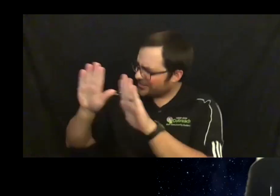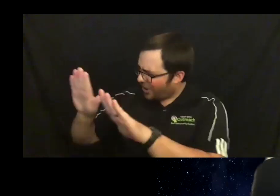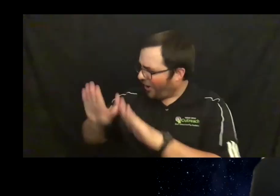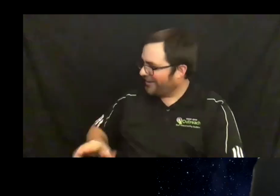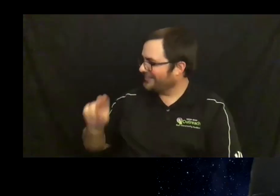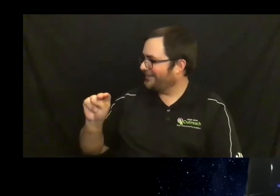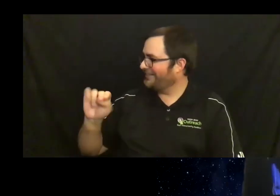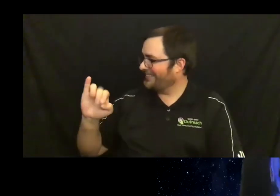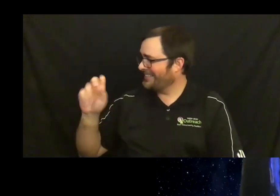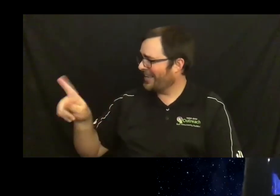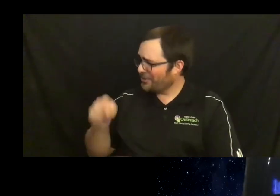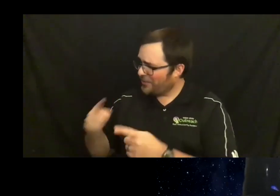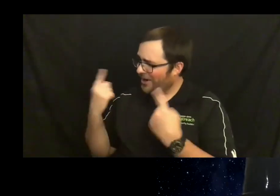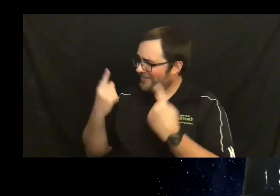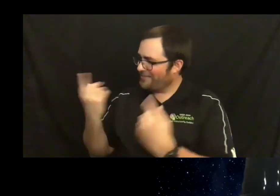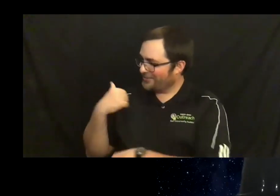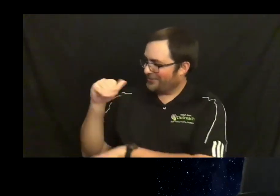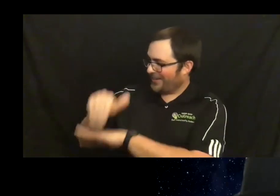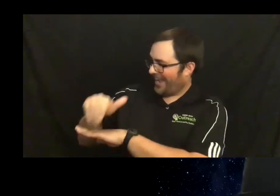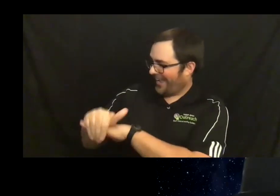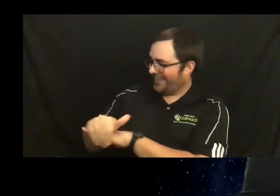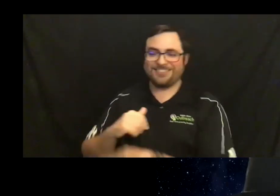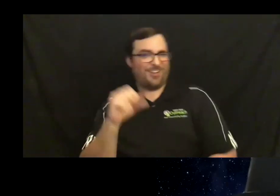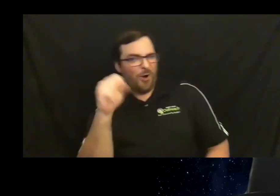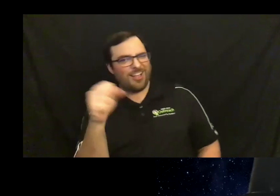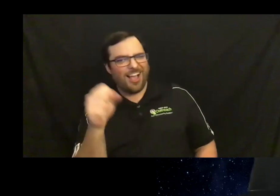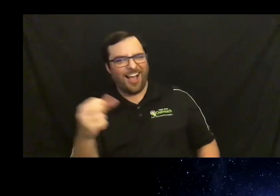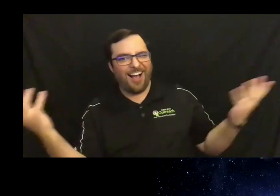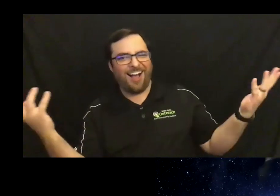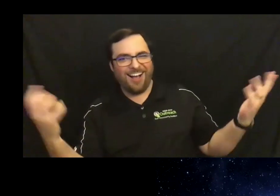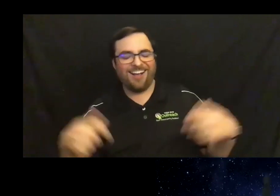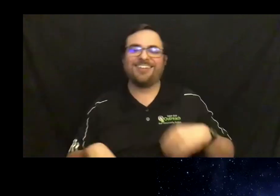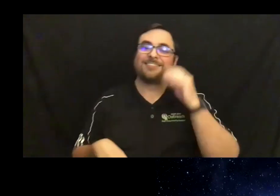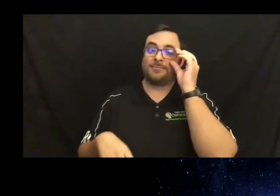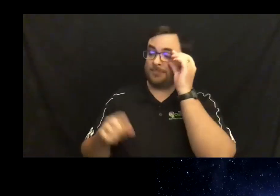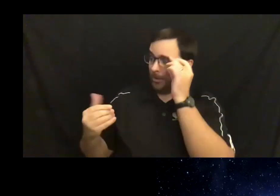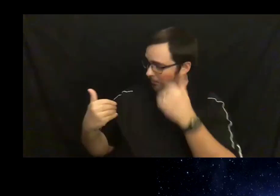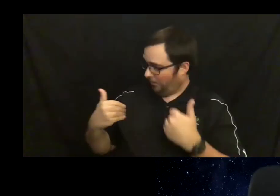are famous tonight. Nick: Well, yeah. Jen: Sid is wondering: do you have any other